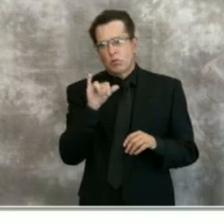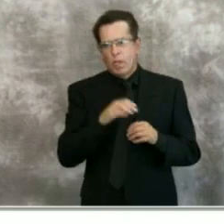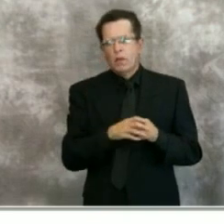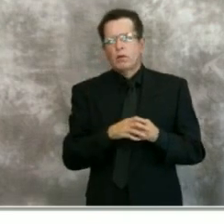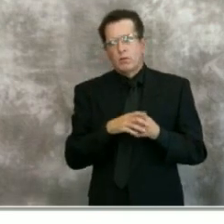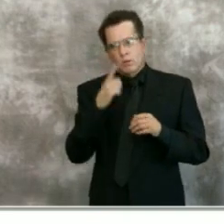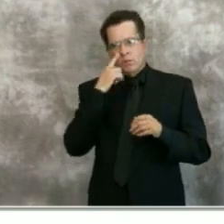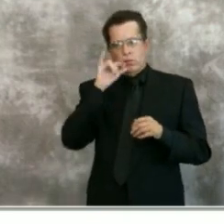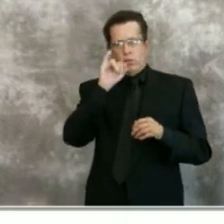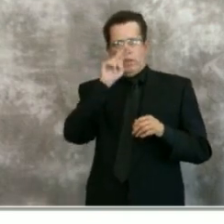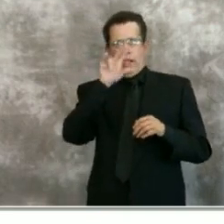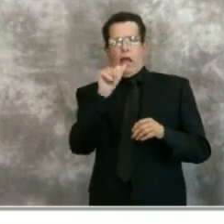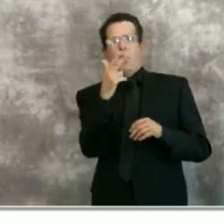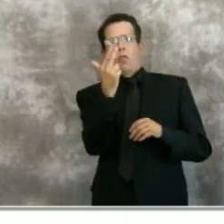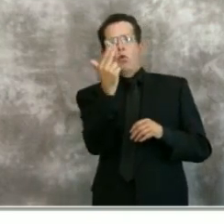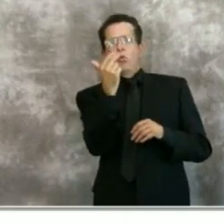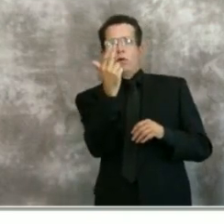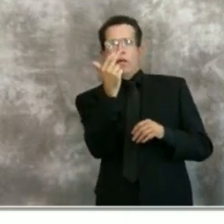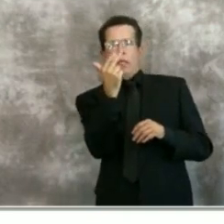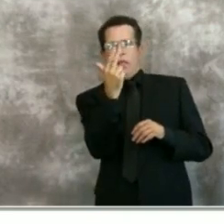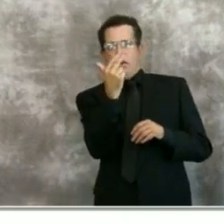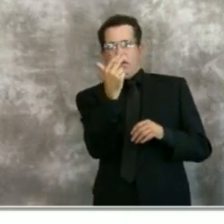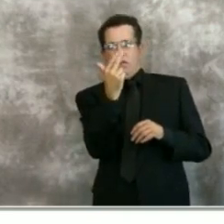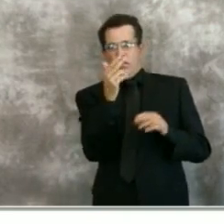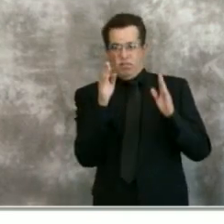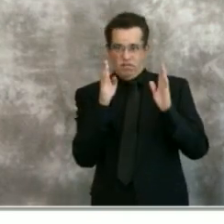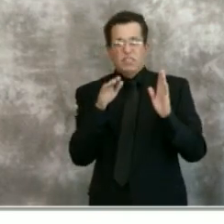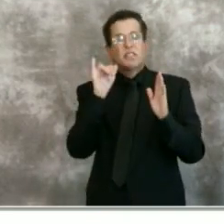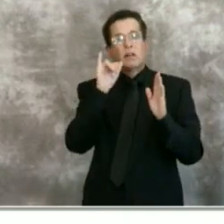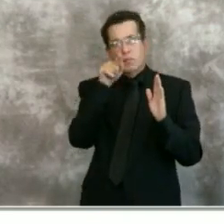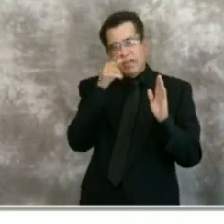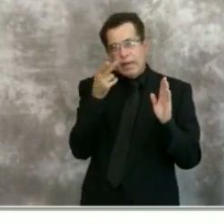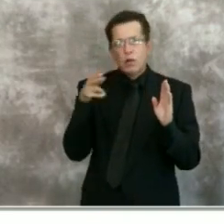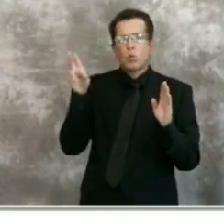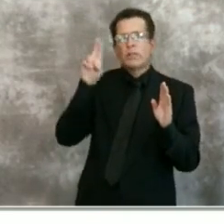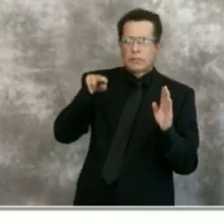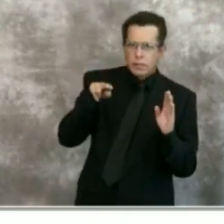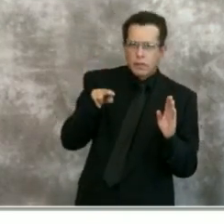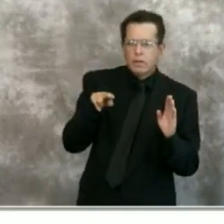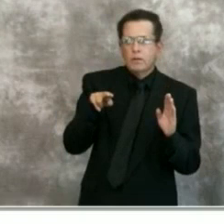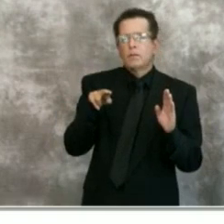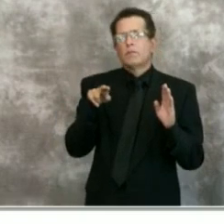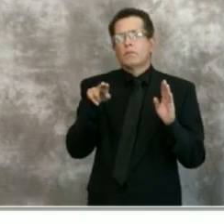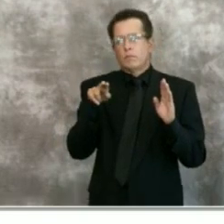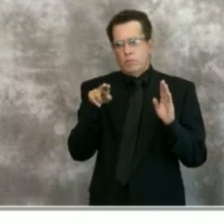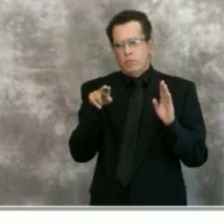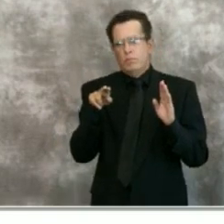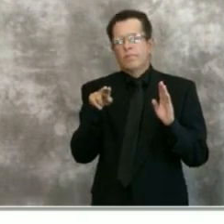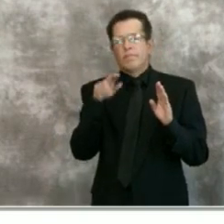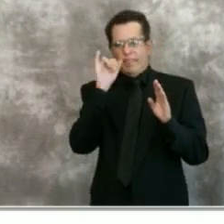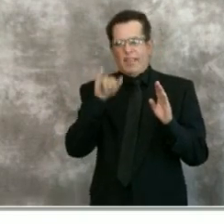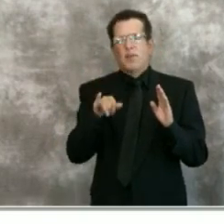THIS IS I SEE USE WHICH ARE A SUBSET OF HOSPITALIZATIONS AND